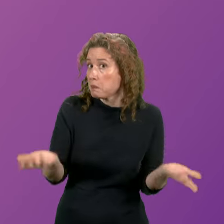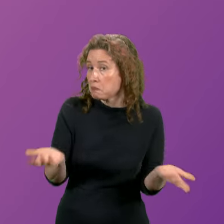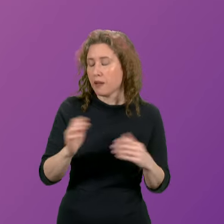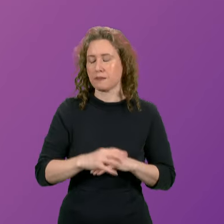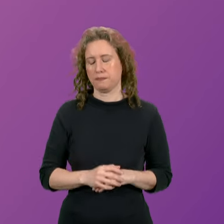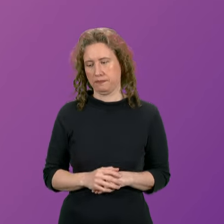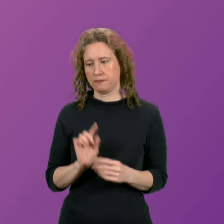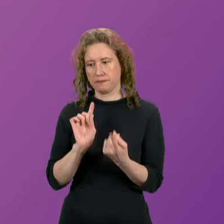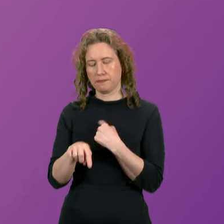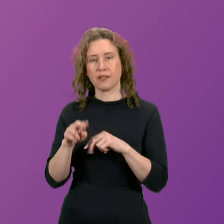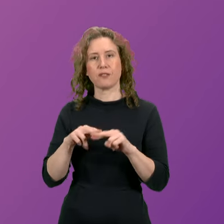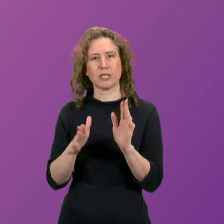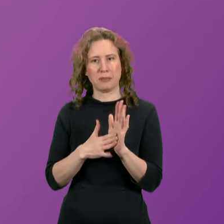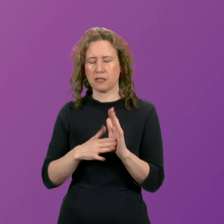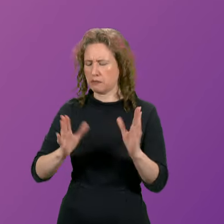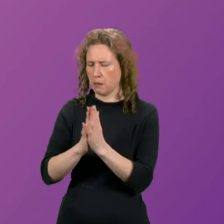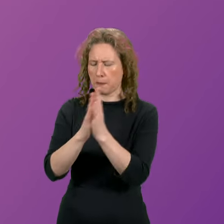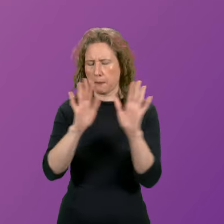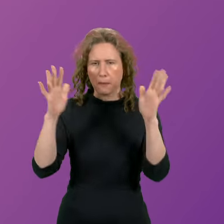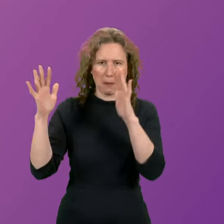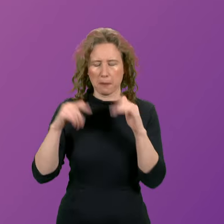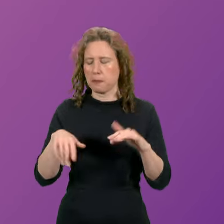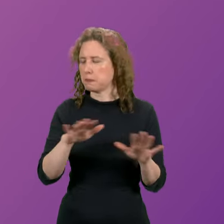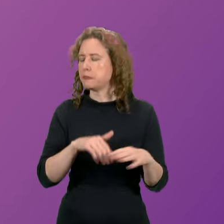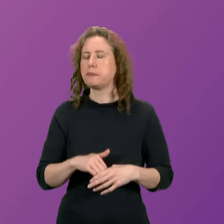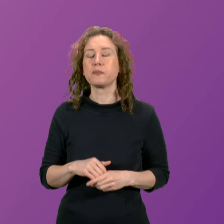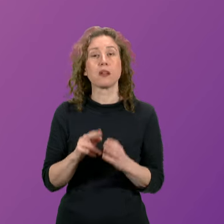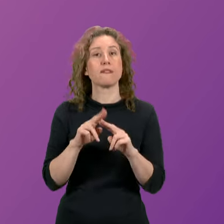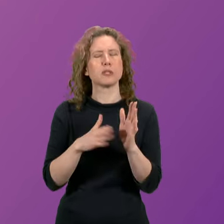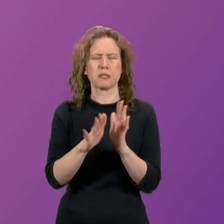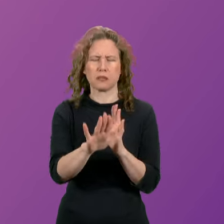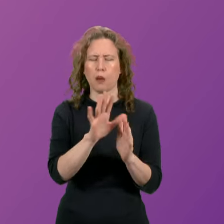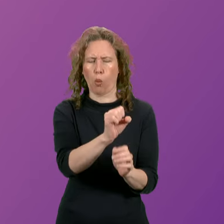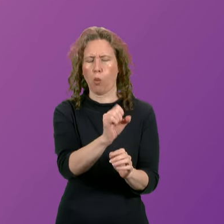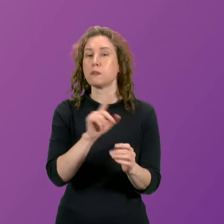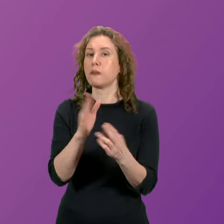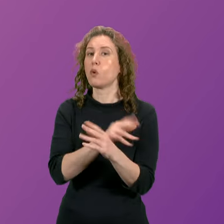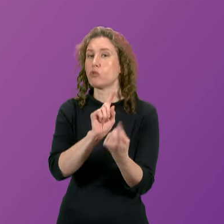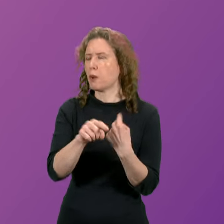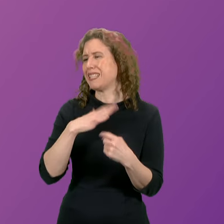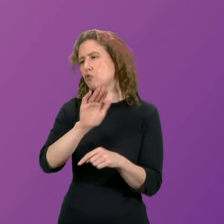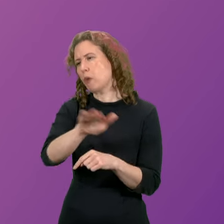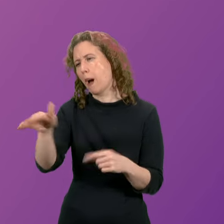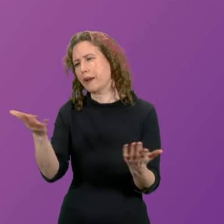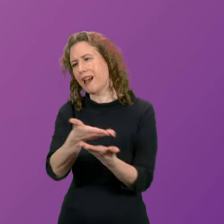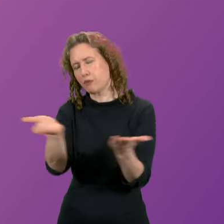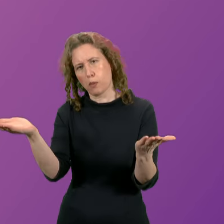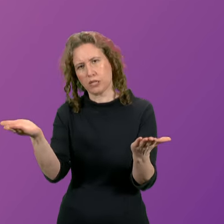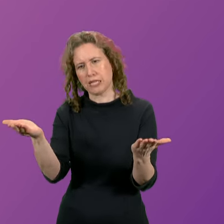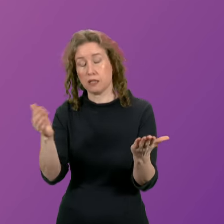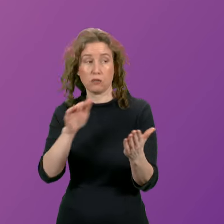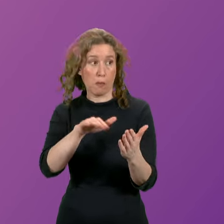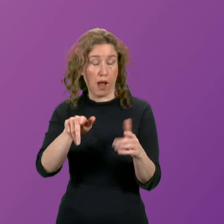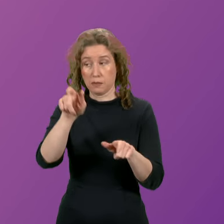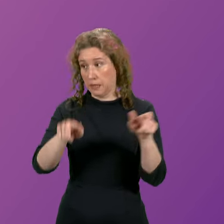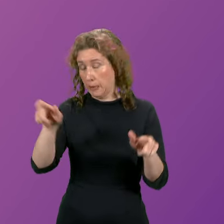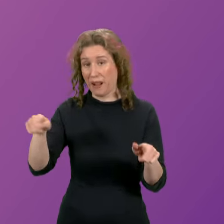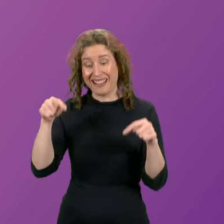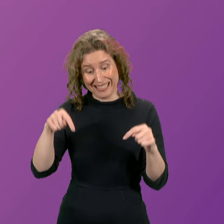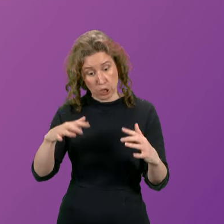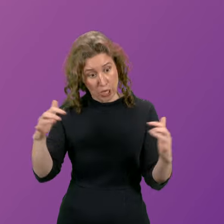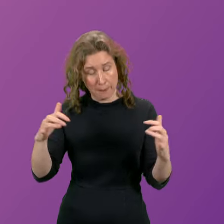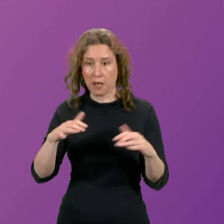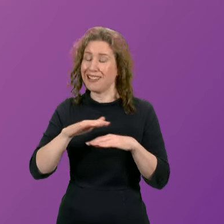Before the First Minister responds, I remind members that the chamber is not the place to